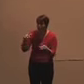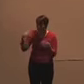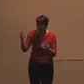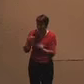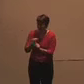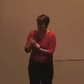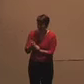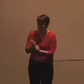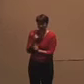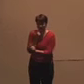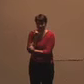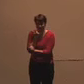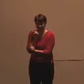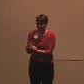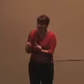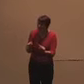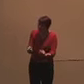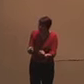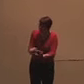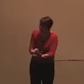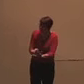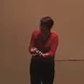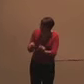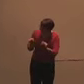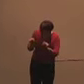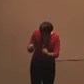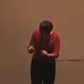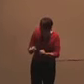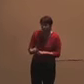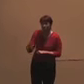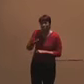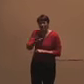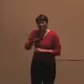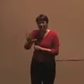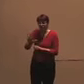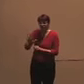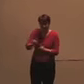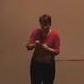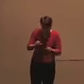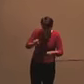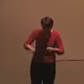But it's possible because each guys are in here and here, here, here.